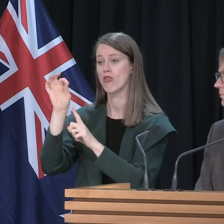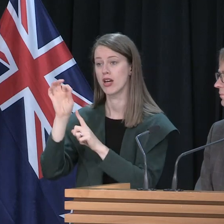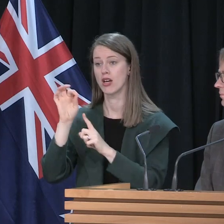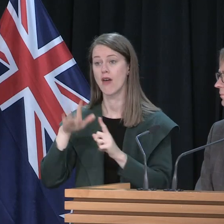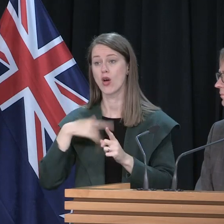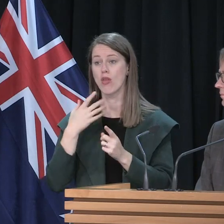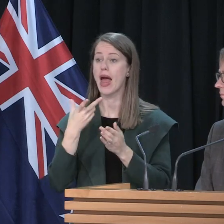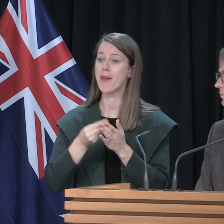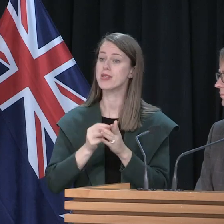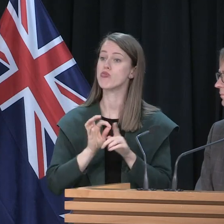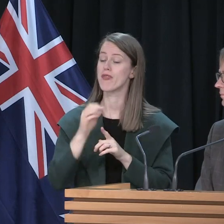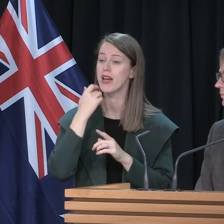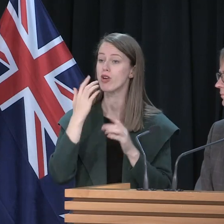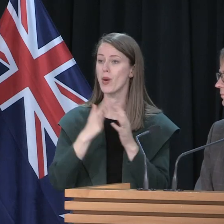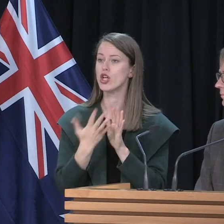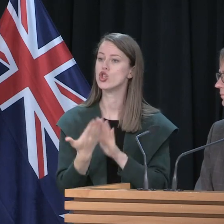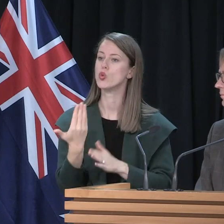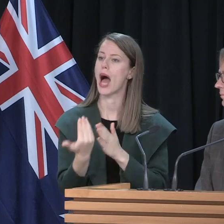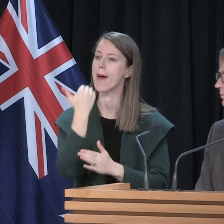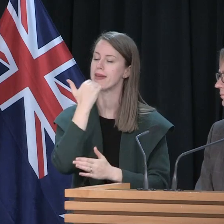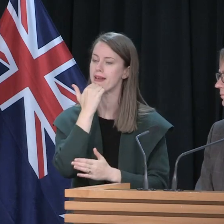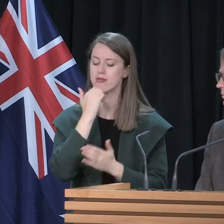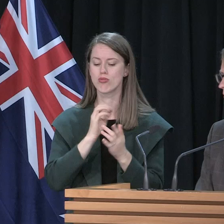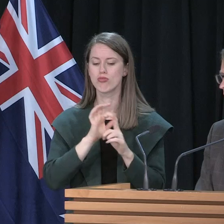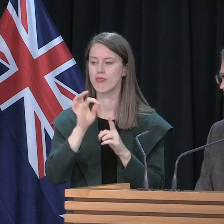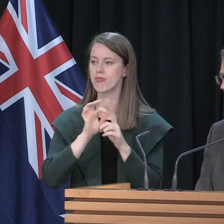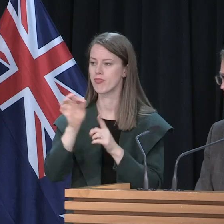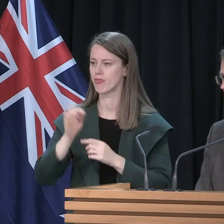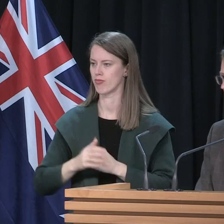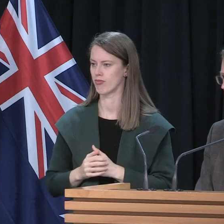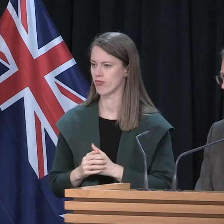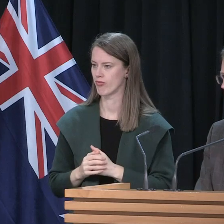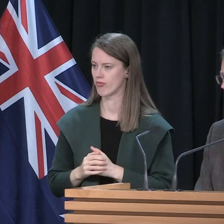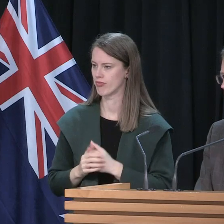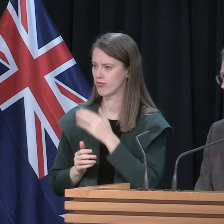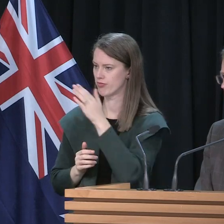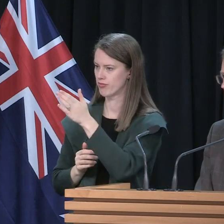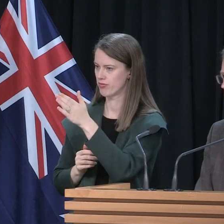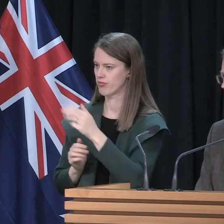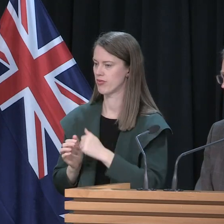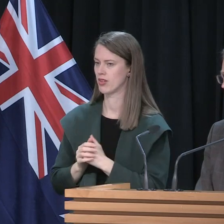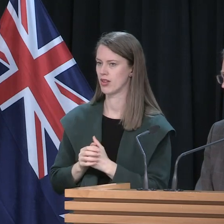and we have now got the app up and running, we're making improvements to it as we go along. I think it's getting